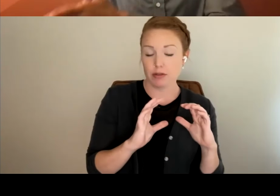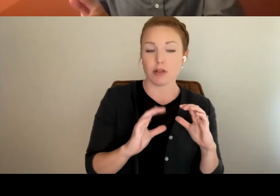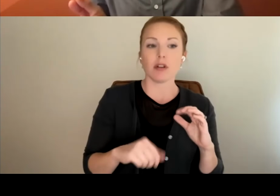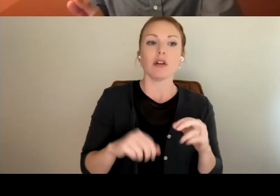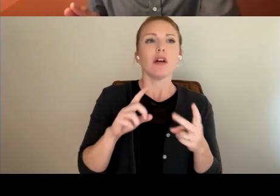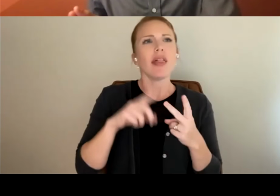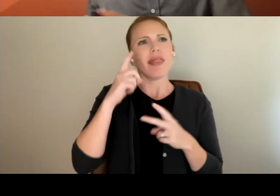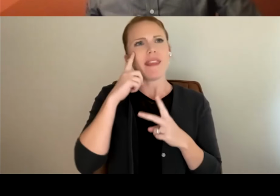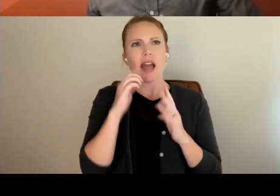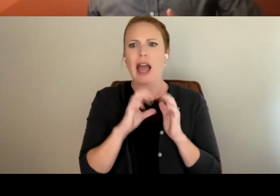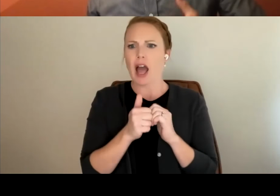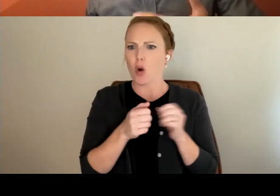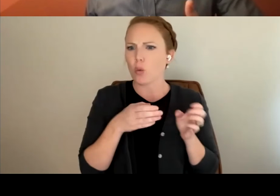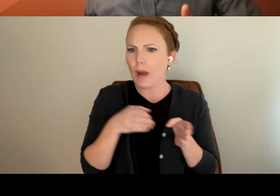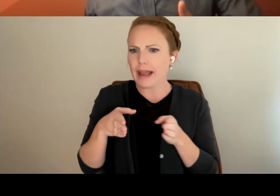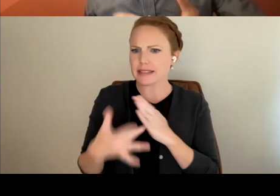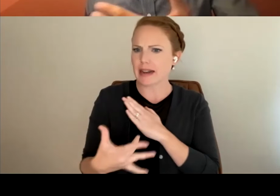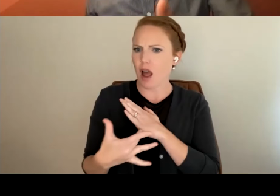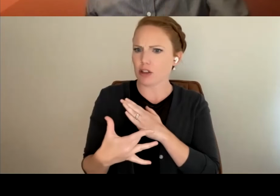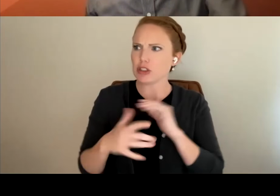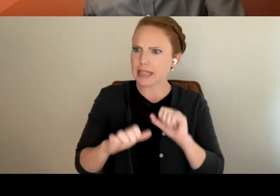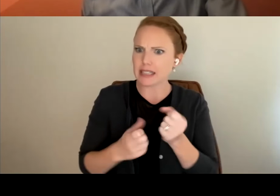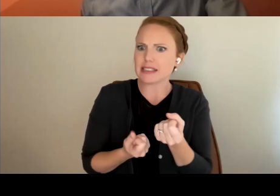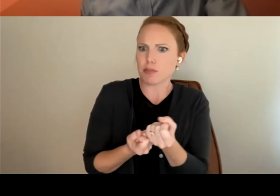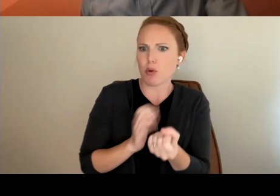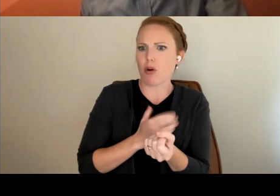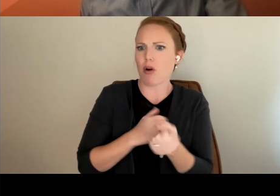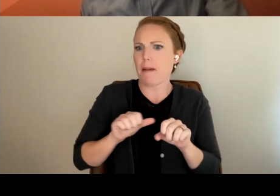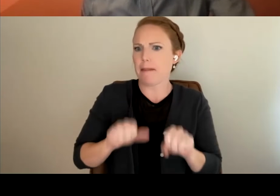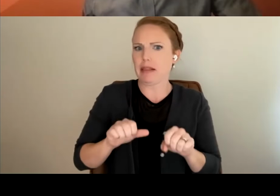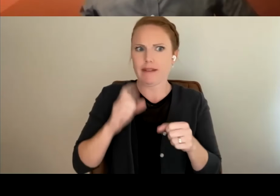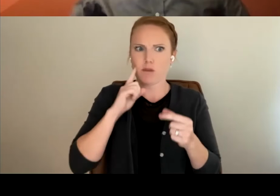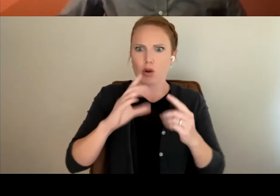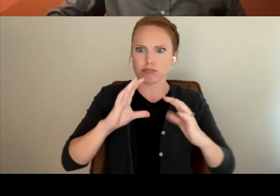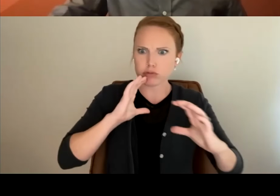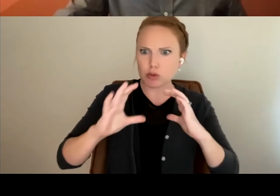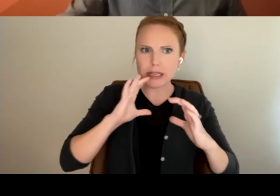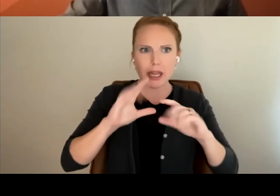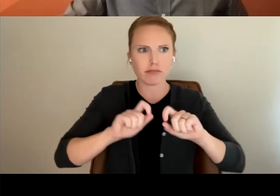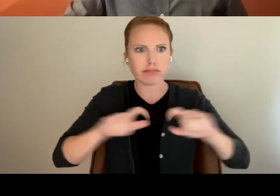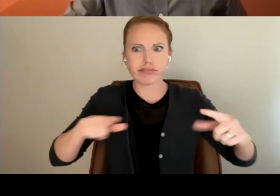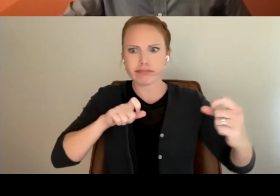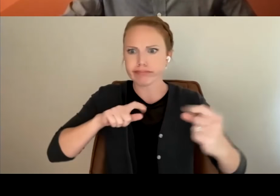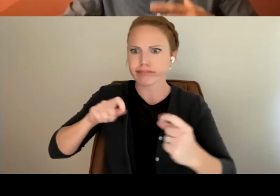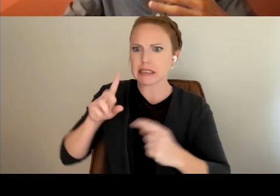which the technology can support our ability to communicate data with each other. And I've